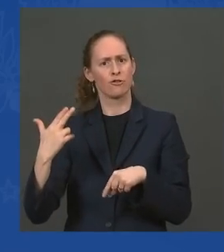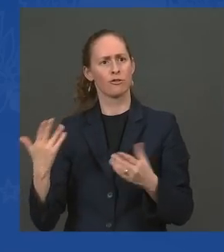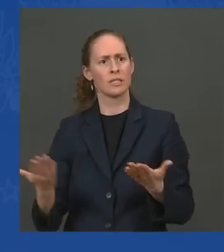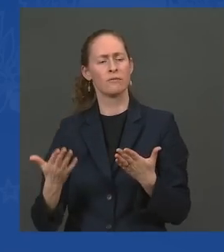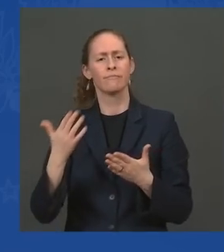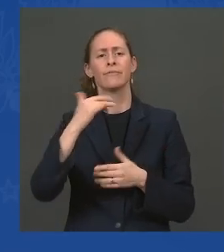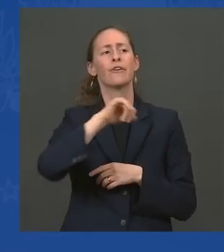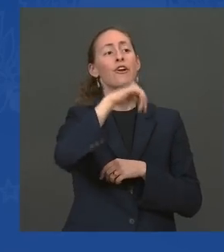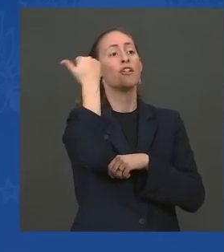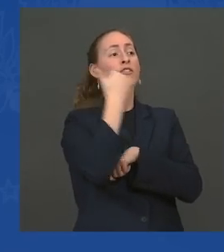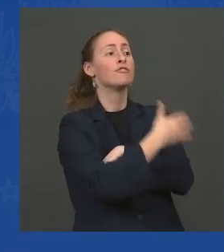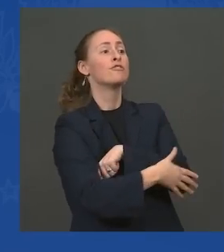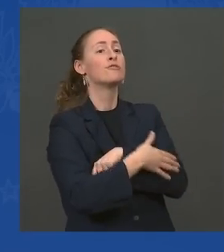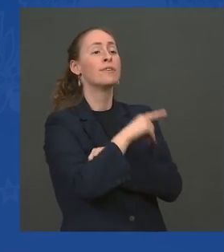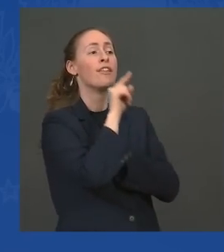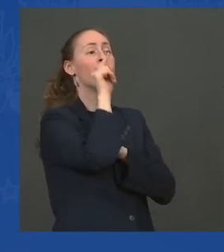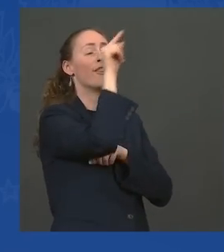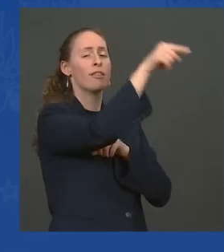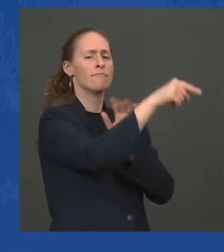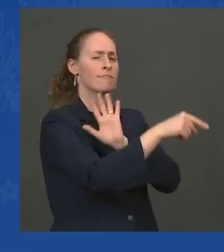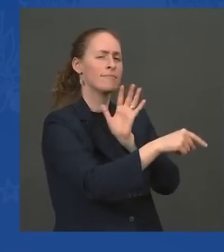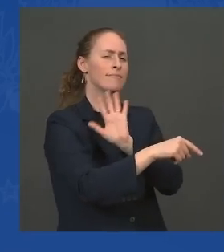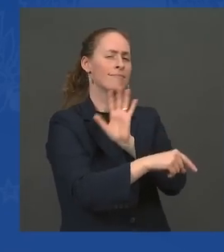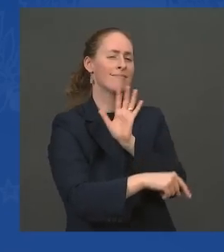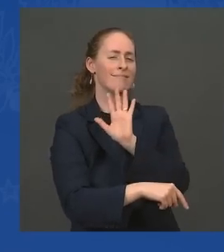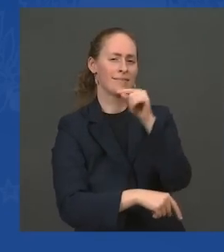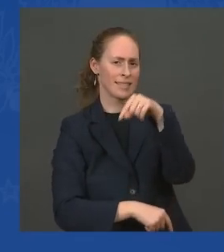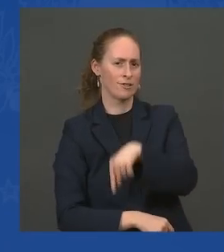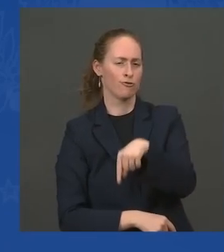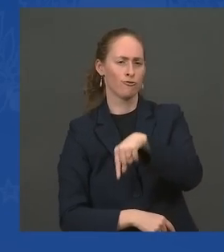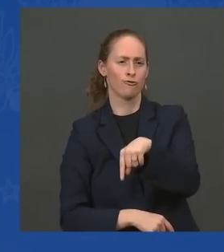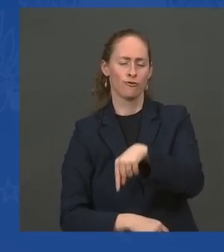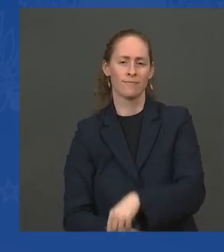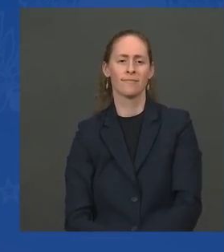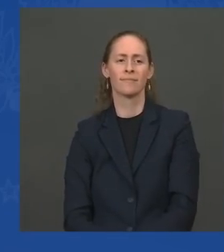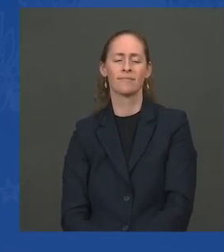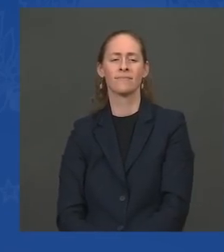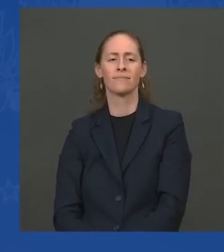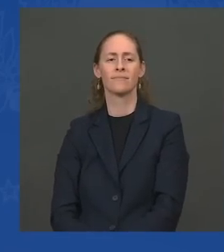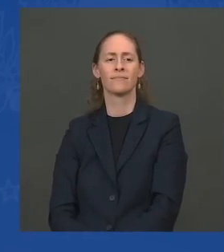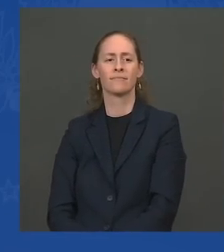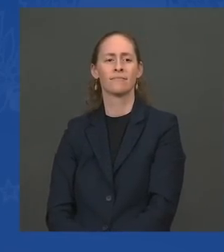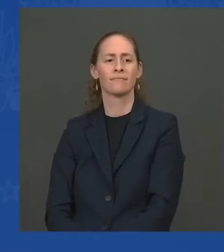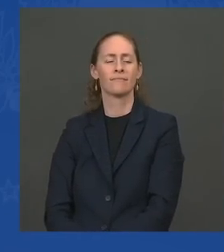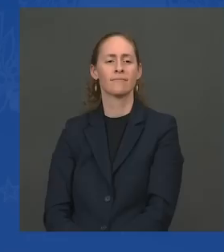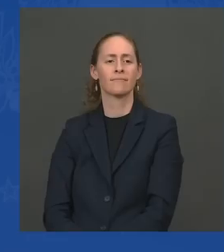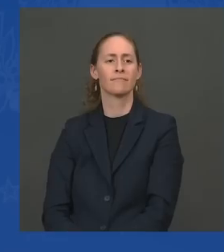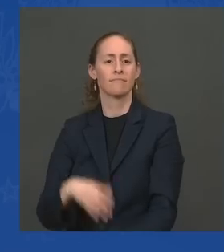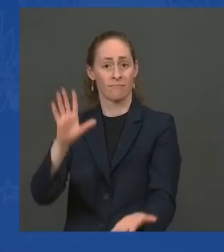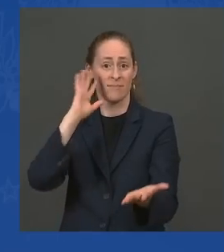You know, that means that here in Detroit you're going to set a new pace for electric vehicles. This is not hyperbole; this is a fact.